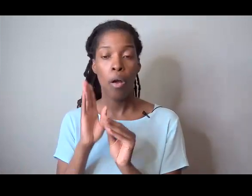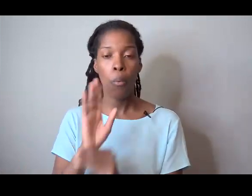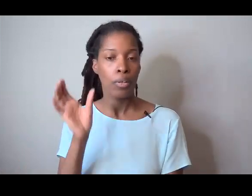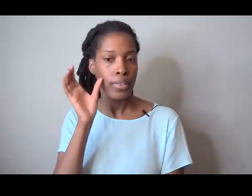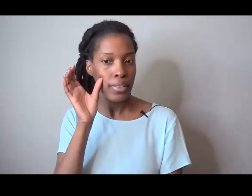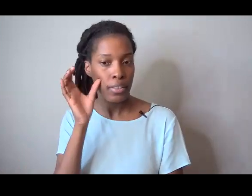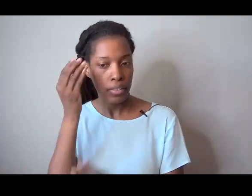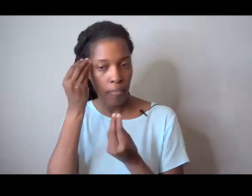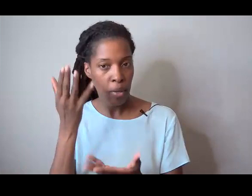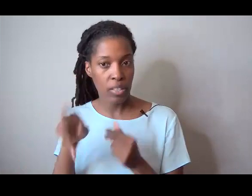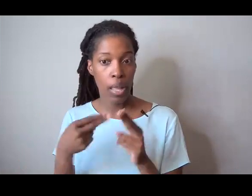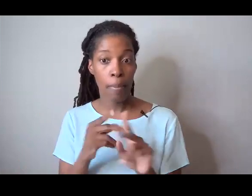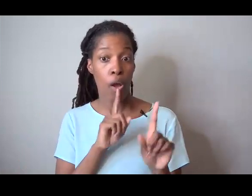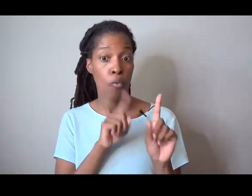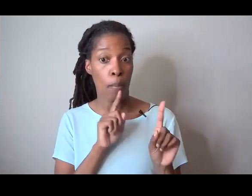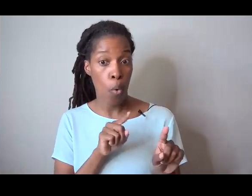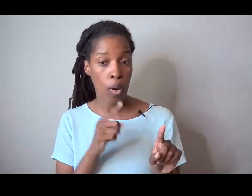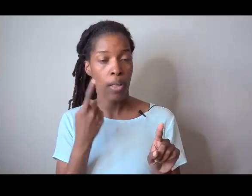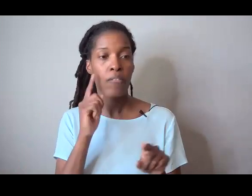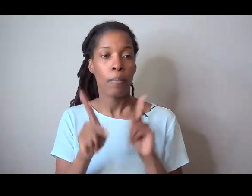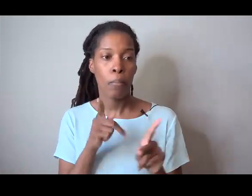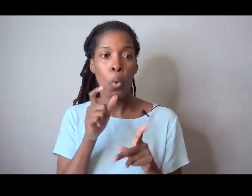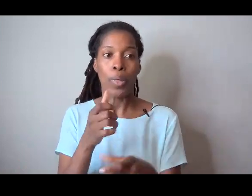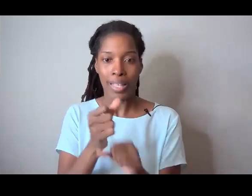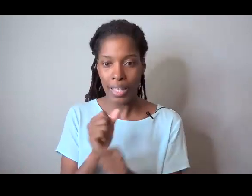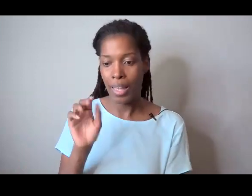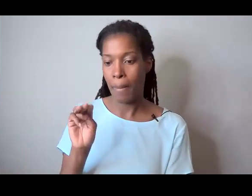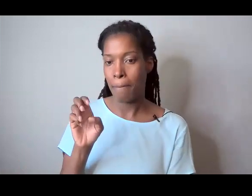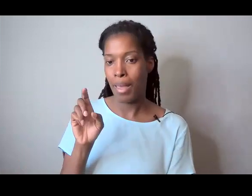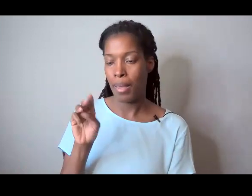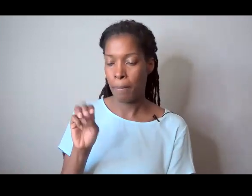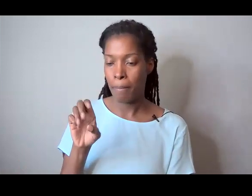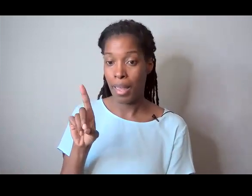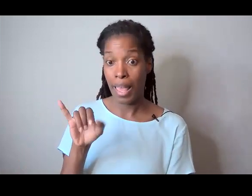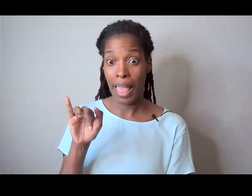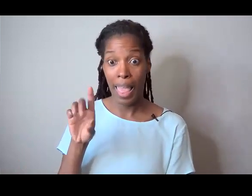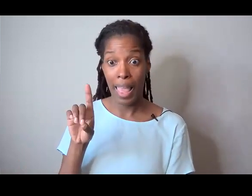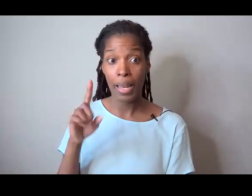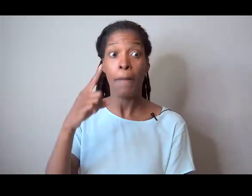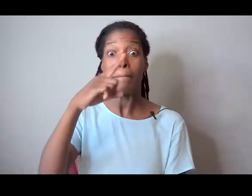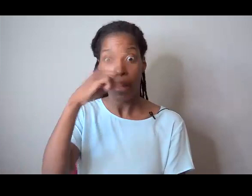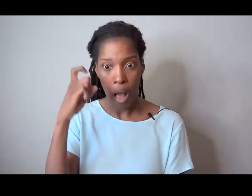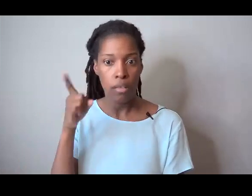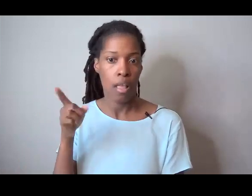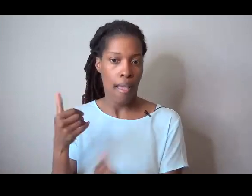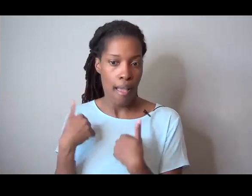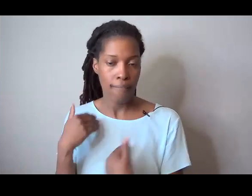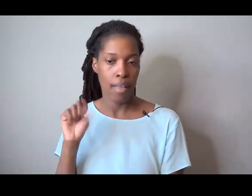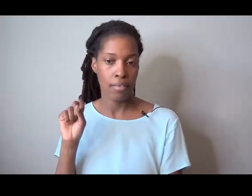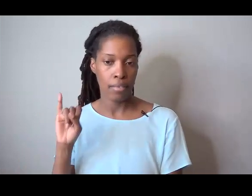for people who get Medicaid because they have SSI. So what happens is really by reporting to